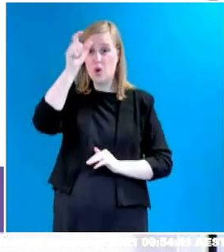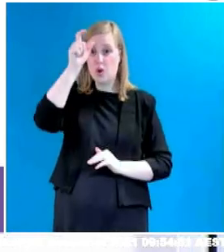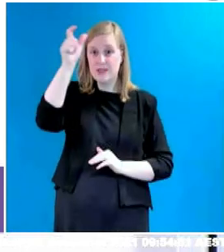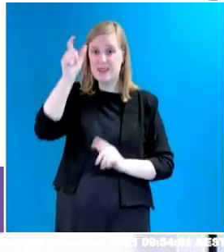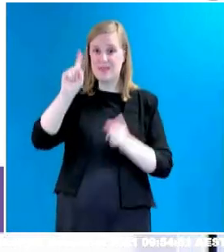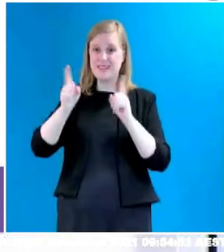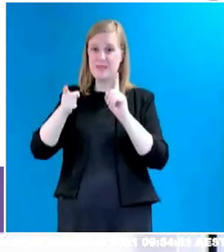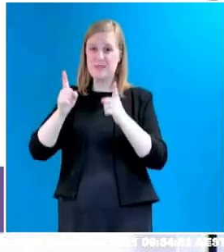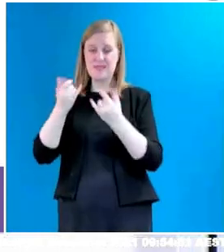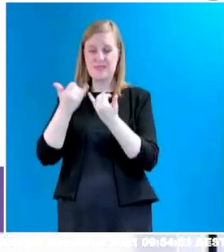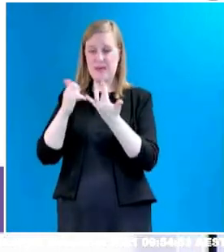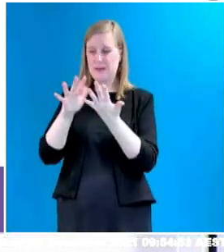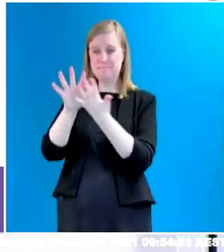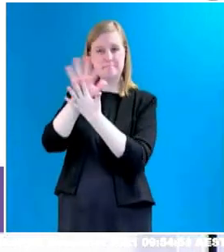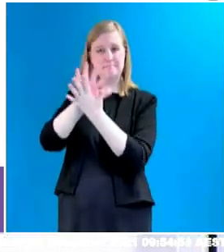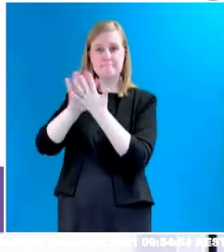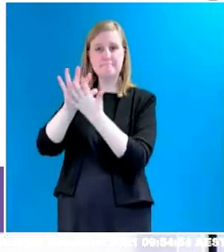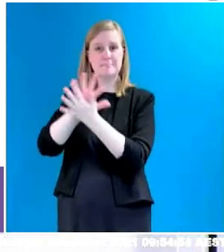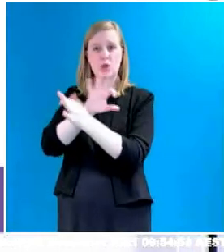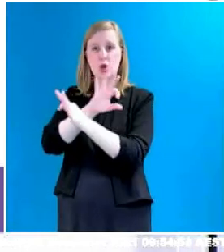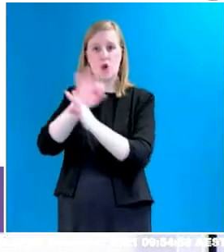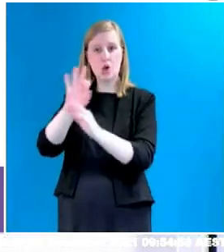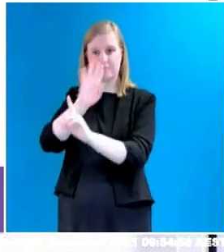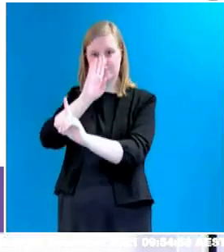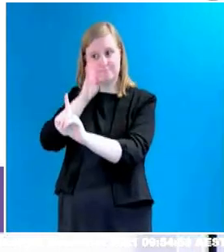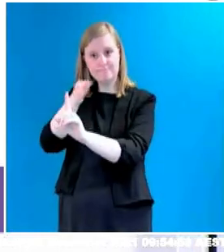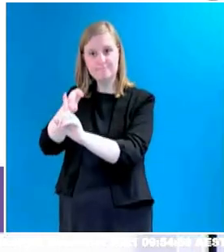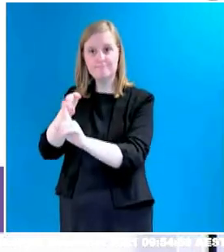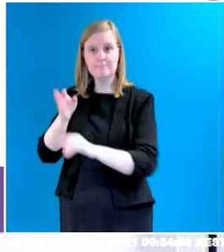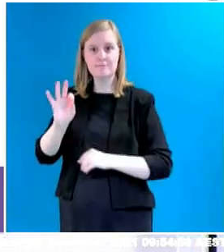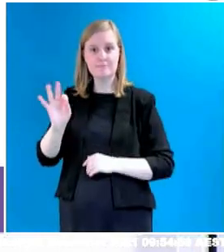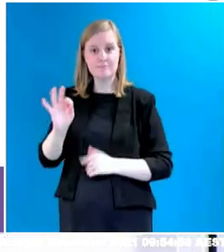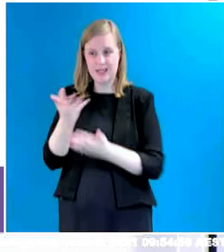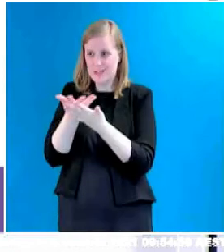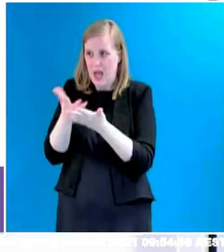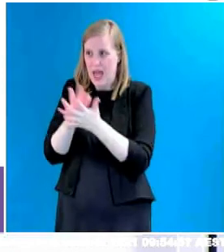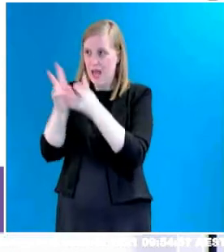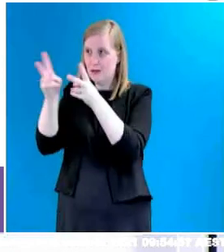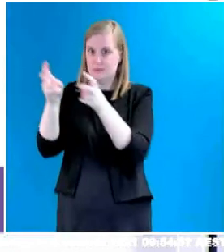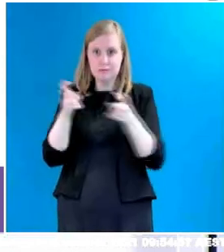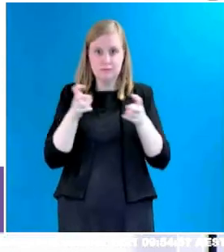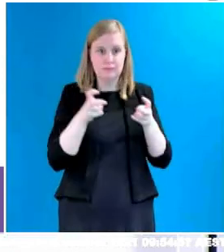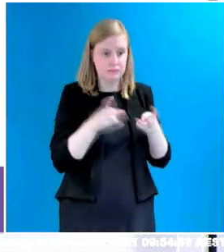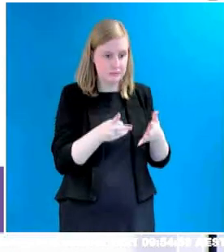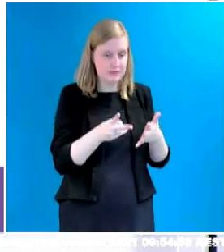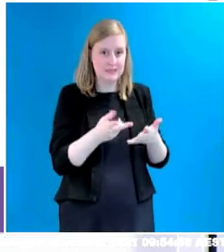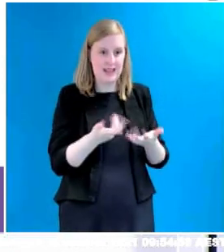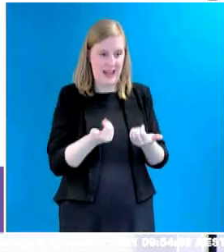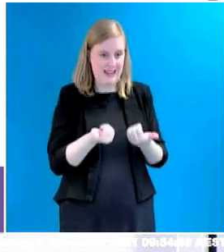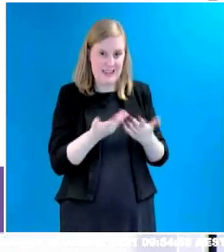and aspirational in their terms, to actually give it some meaning in the ACT?